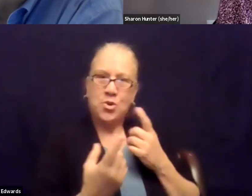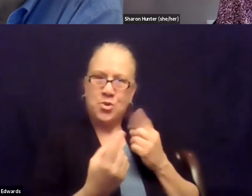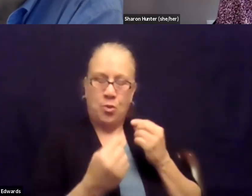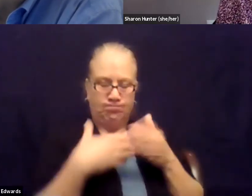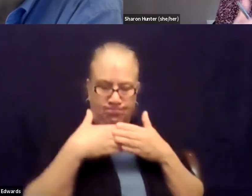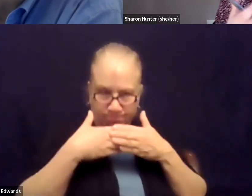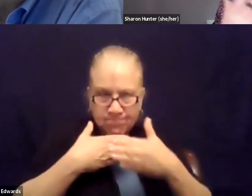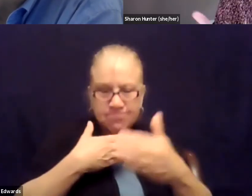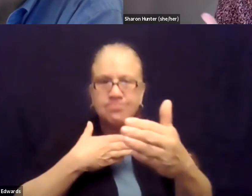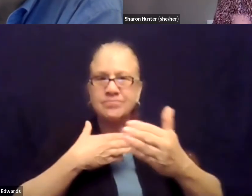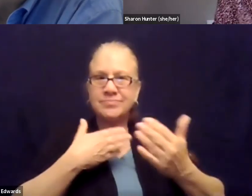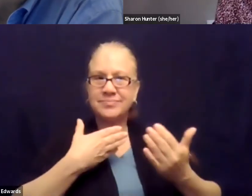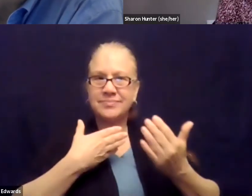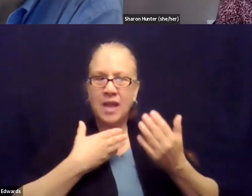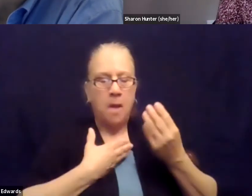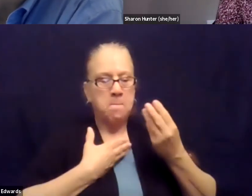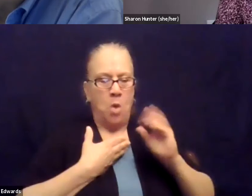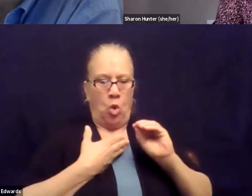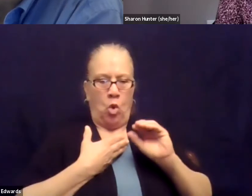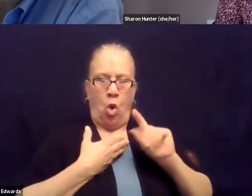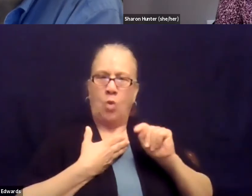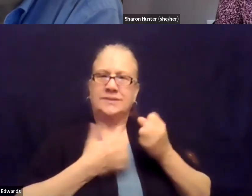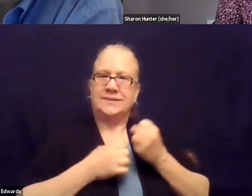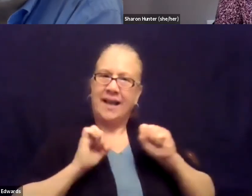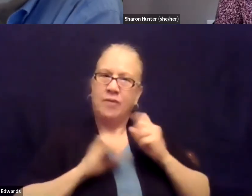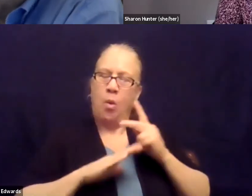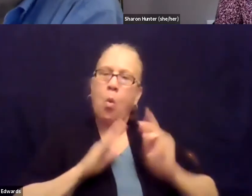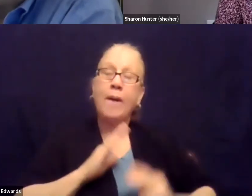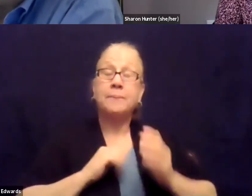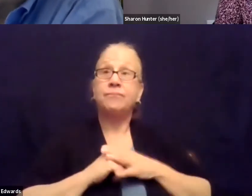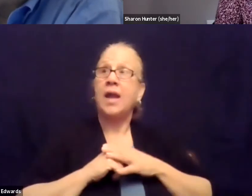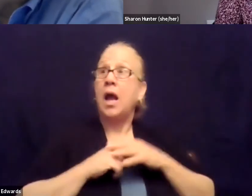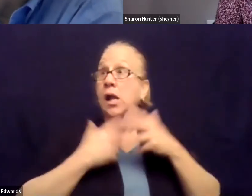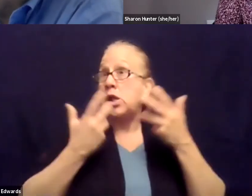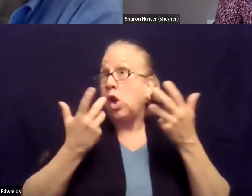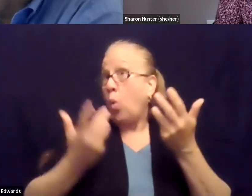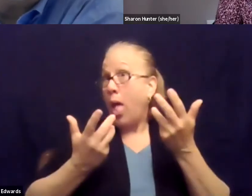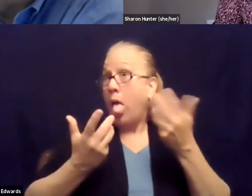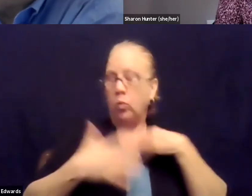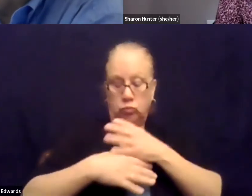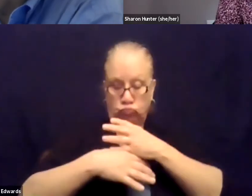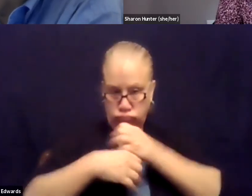as far as the Missouri ArtSafe program? -- It's more important than ever,